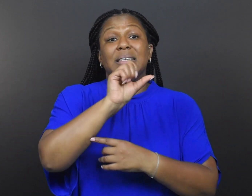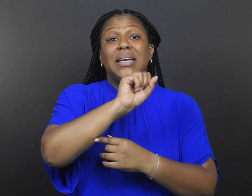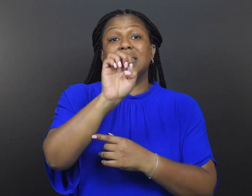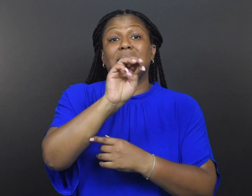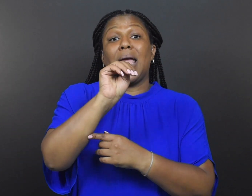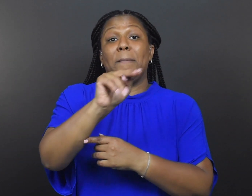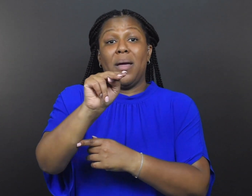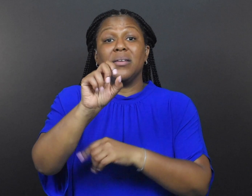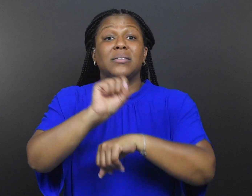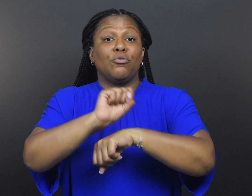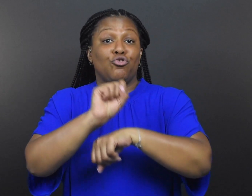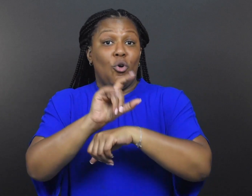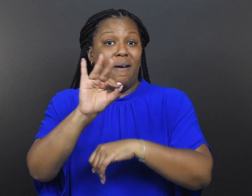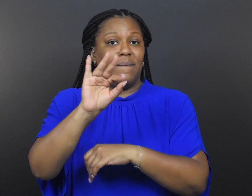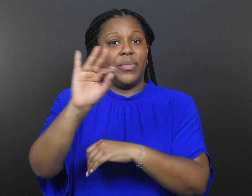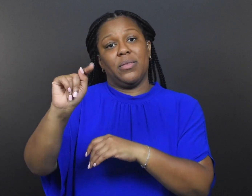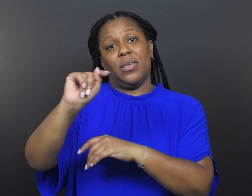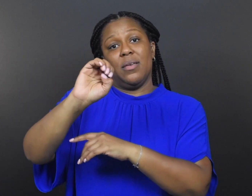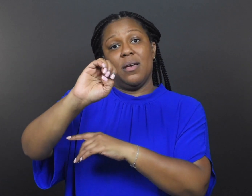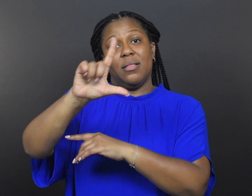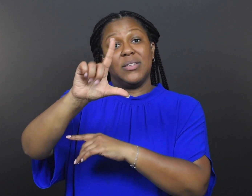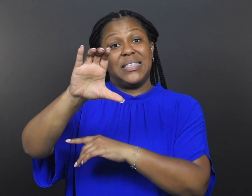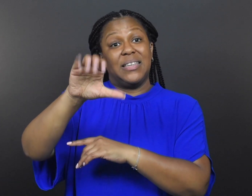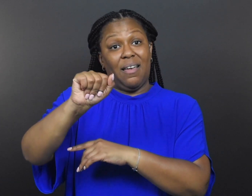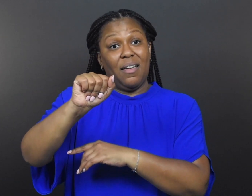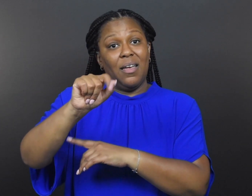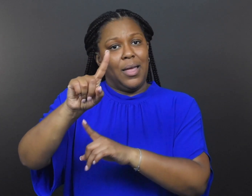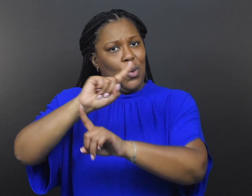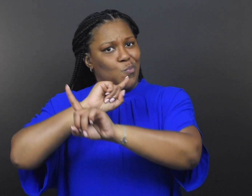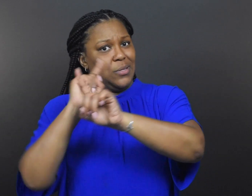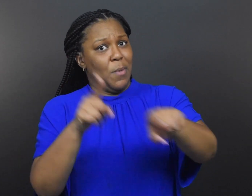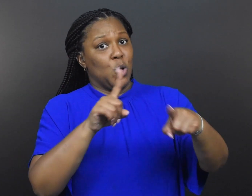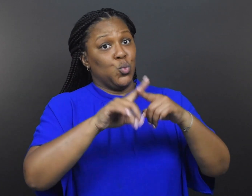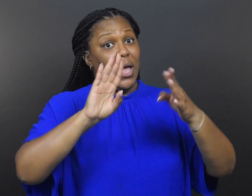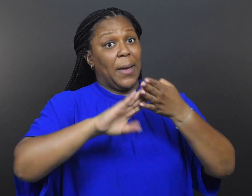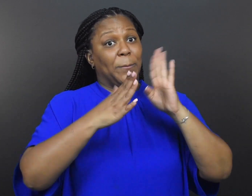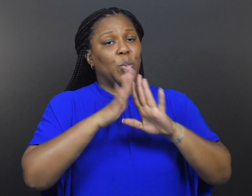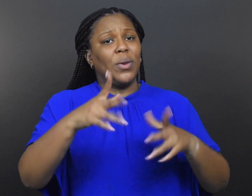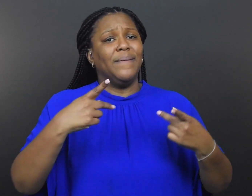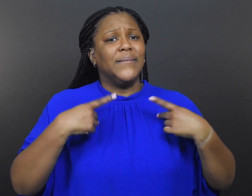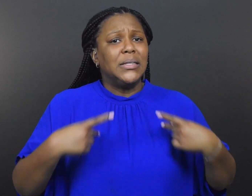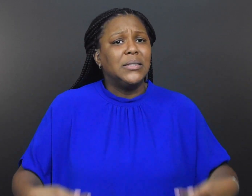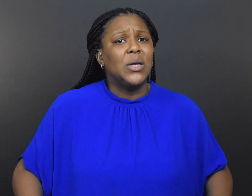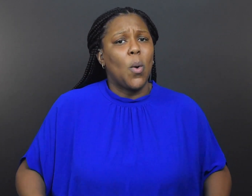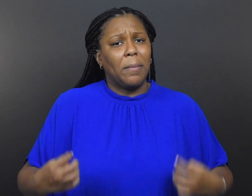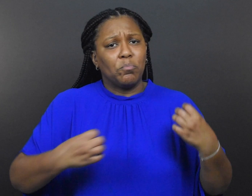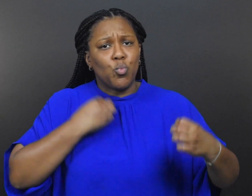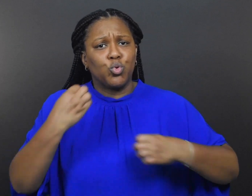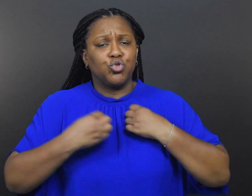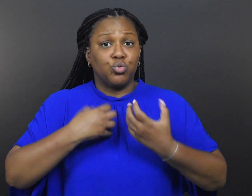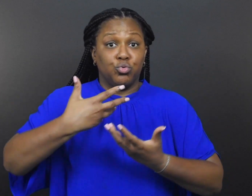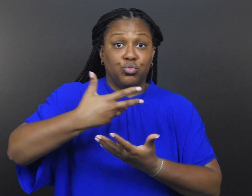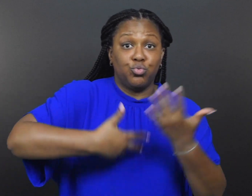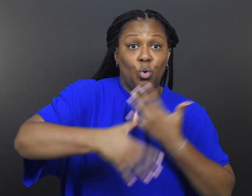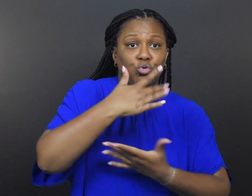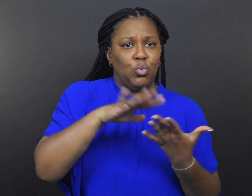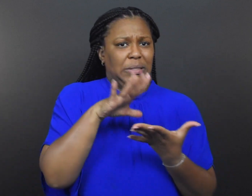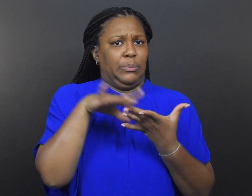The SE MN Synod of the ELCA responded to the communities' physical, emotional, social,